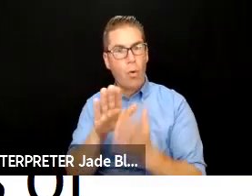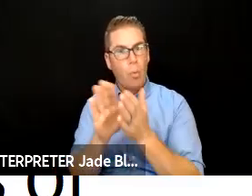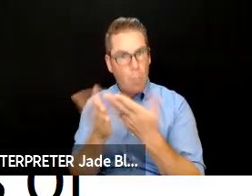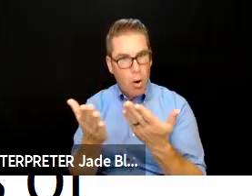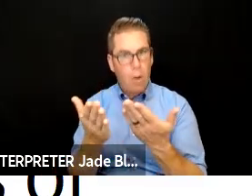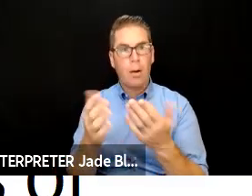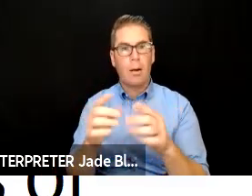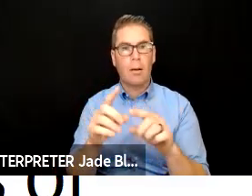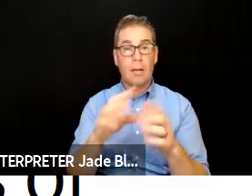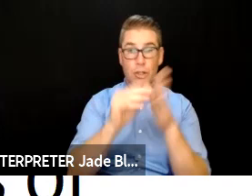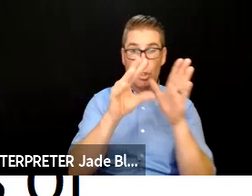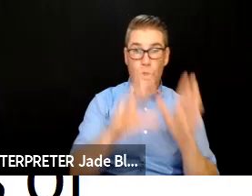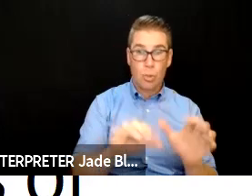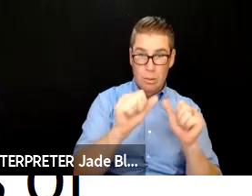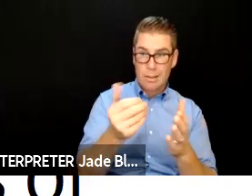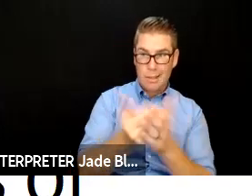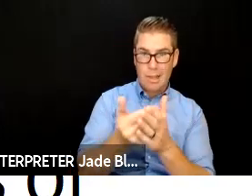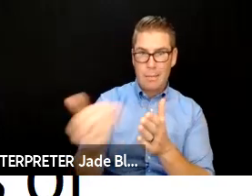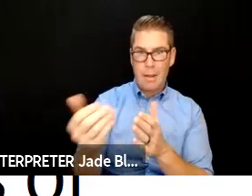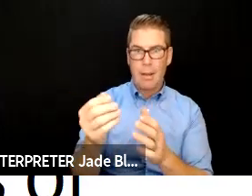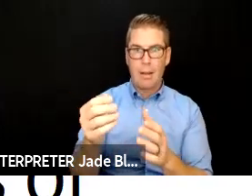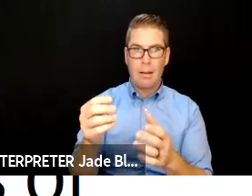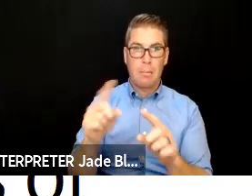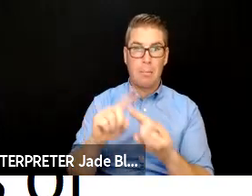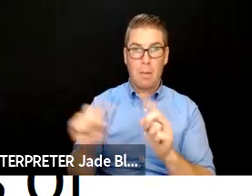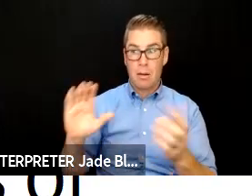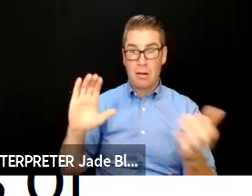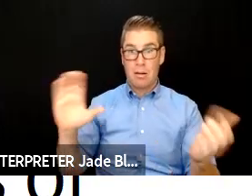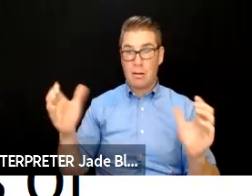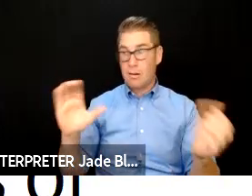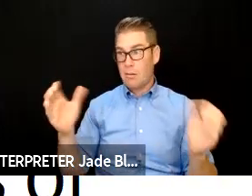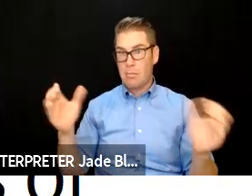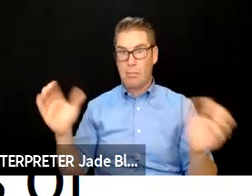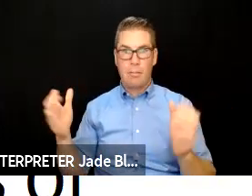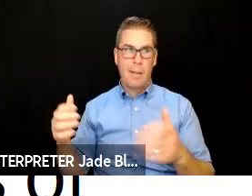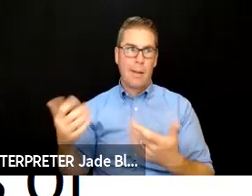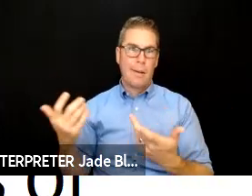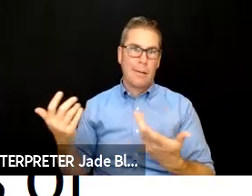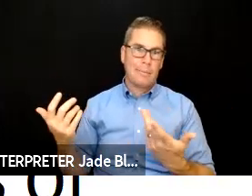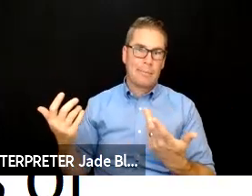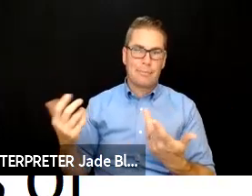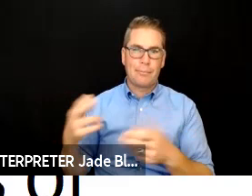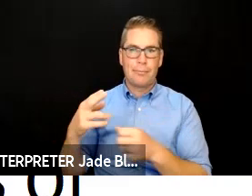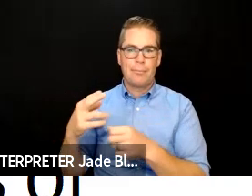Sally Potter: But it's a much, much cheaper cheaper option then a regular commercial textbook.